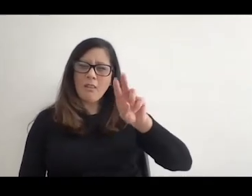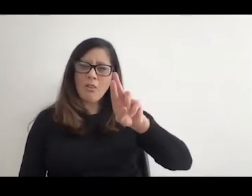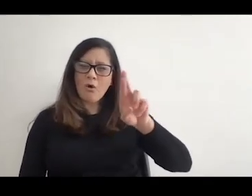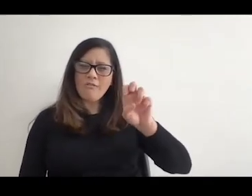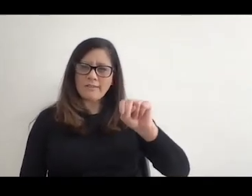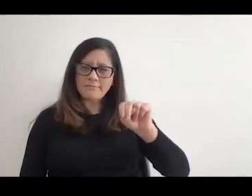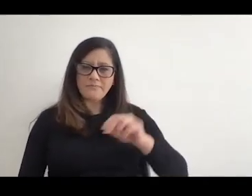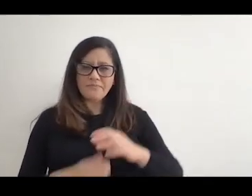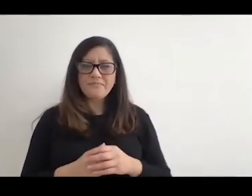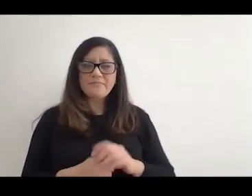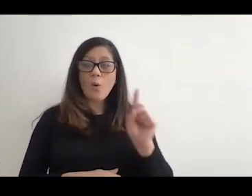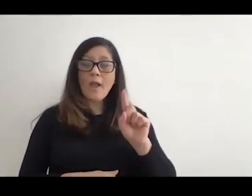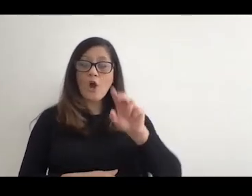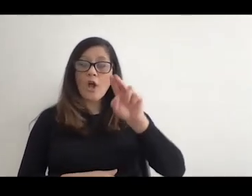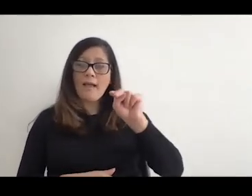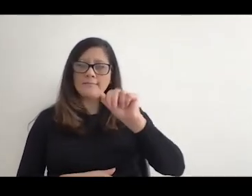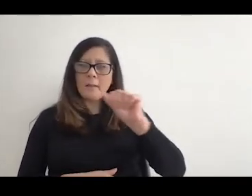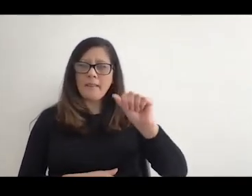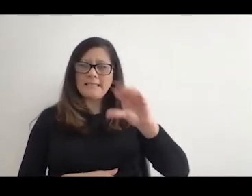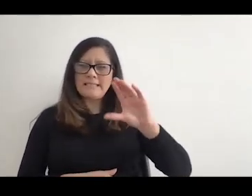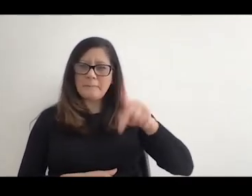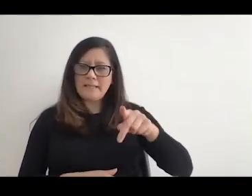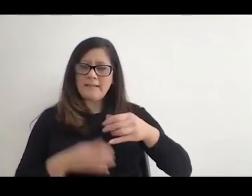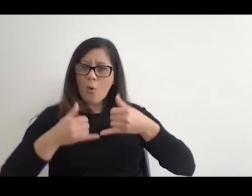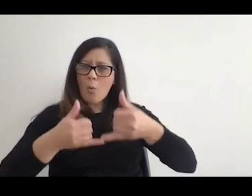this was at the NAACP Awards last